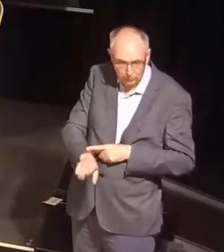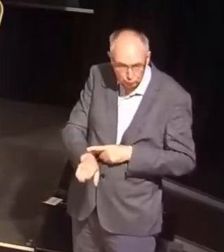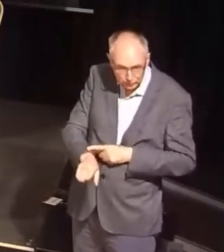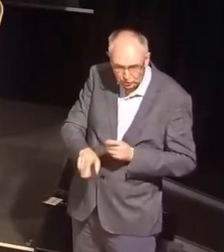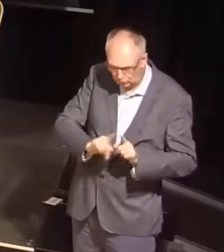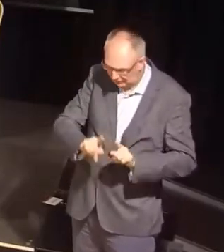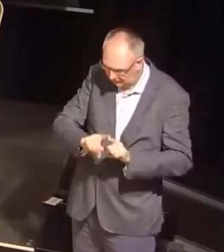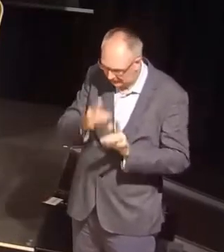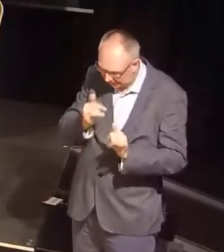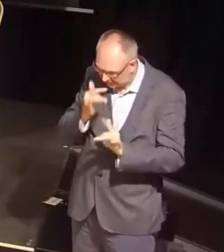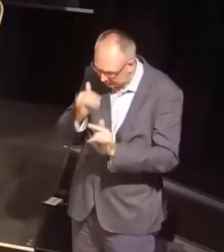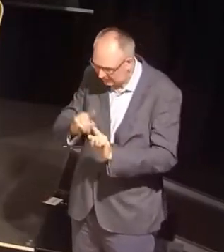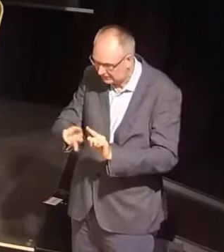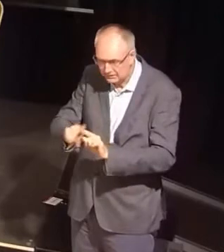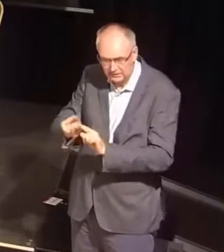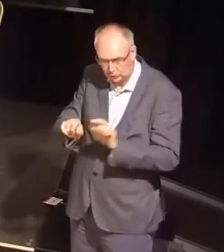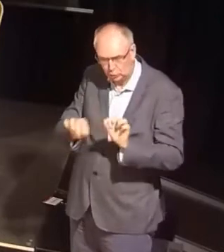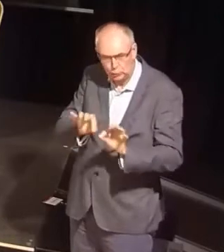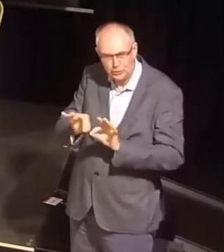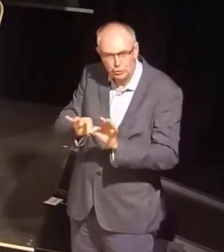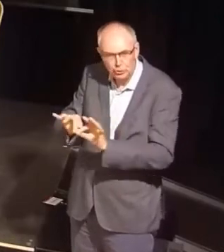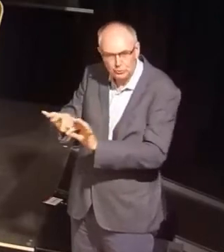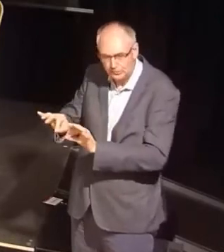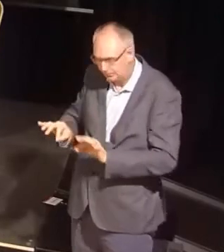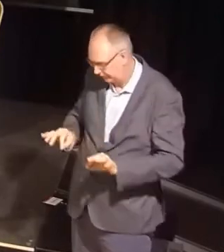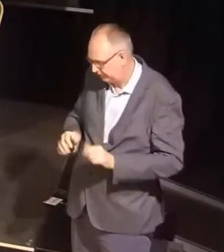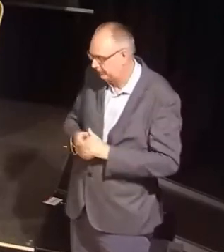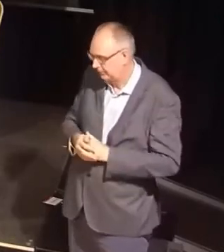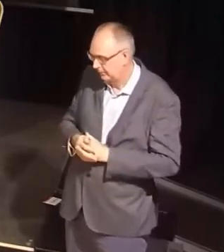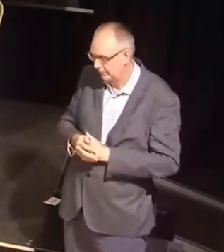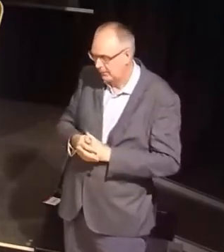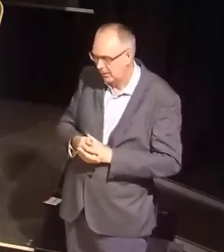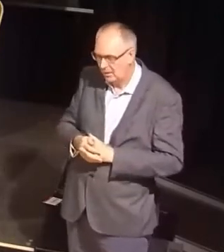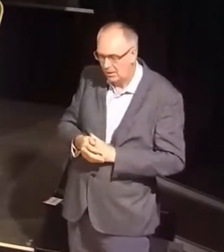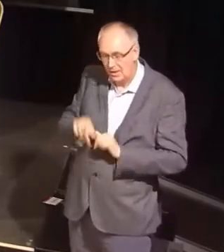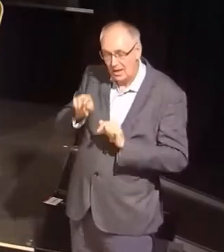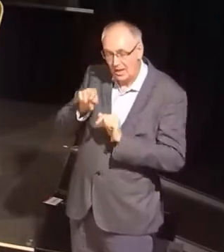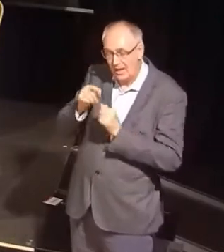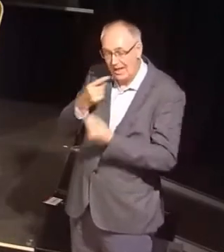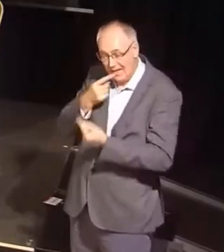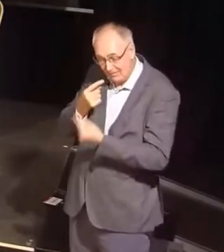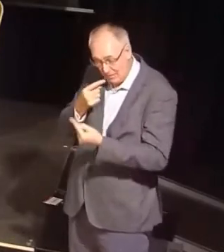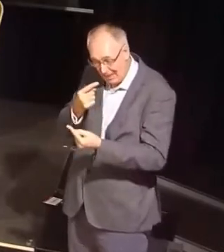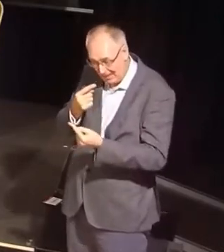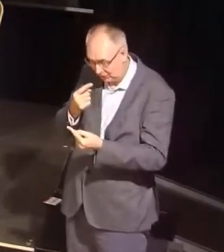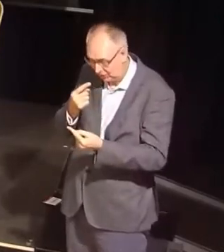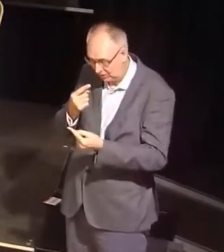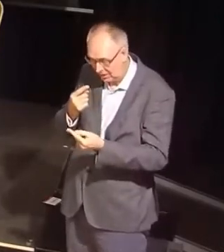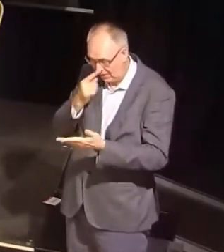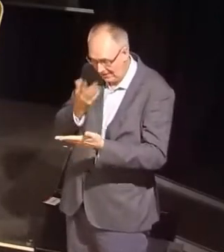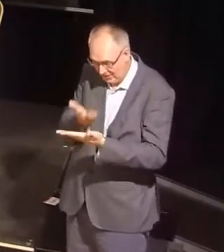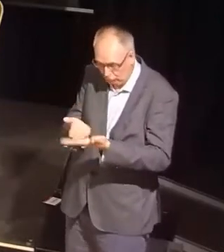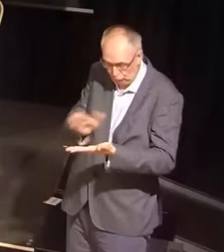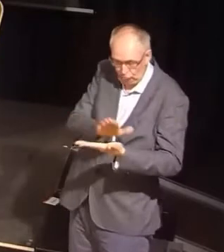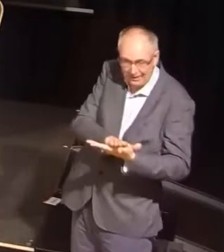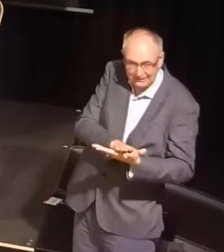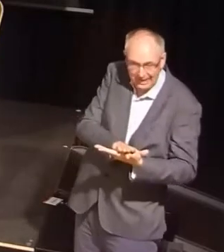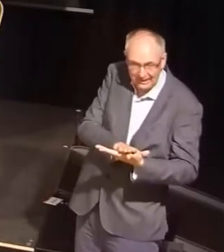And... then what we did, is we translated that information to the communicators that we were trying to set them for.